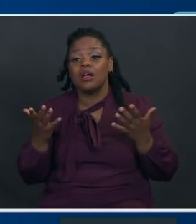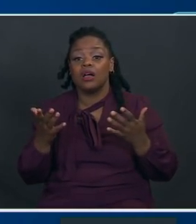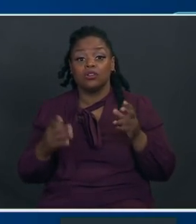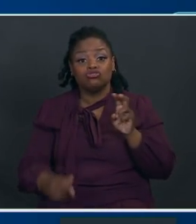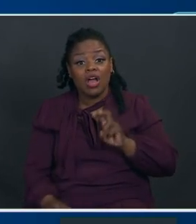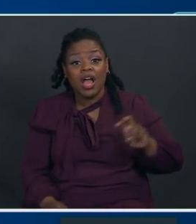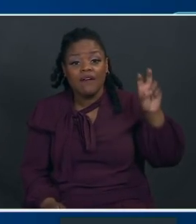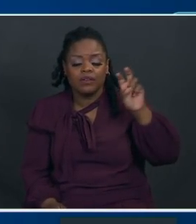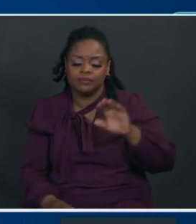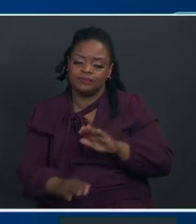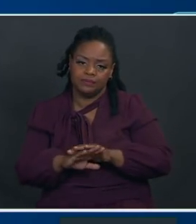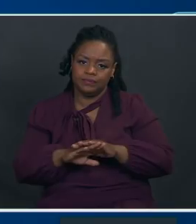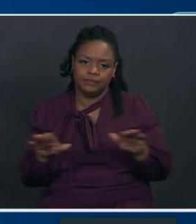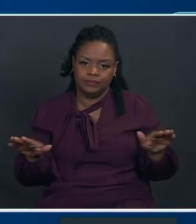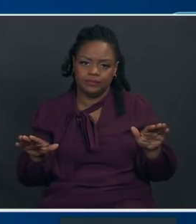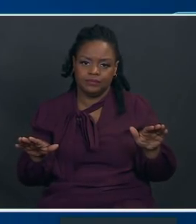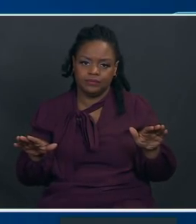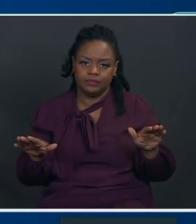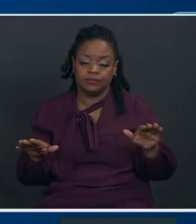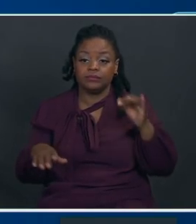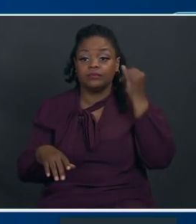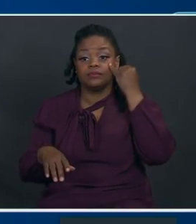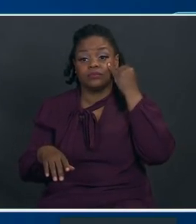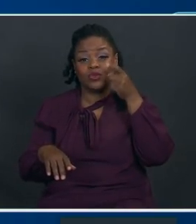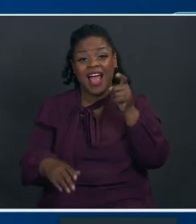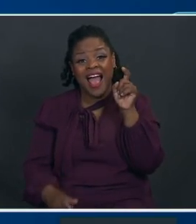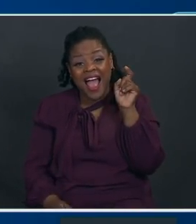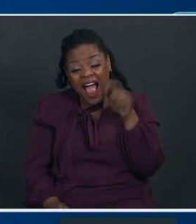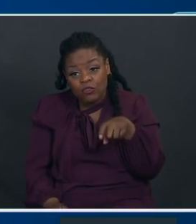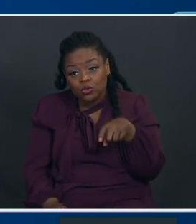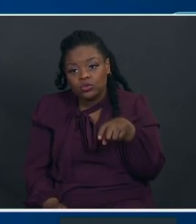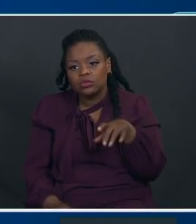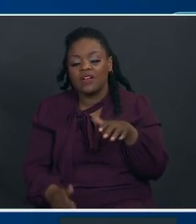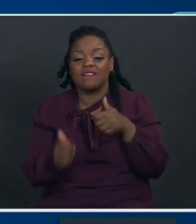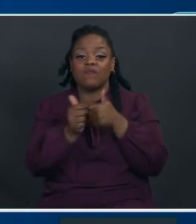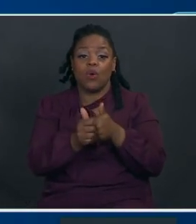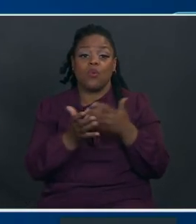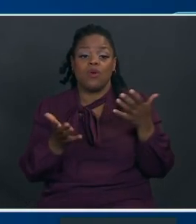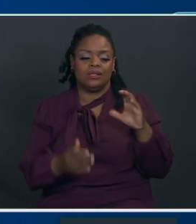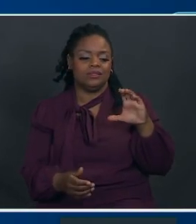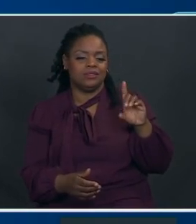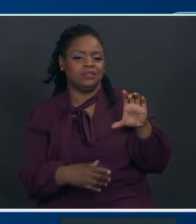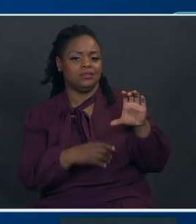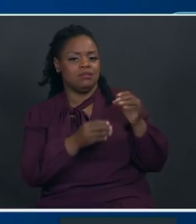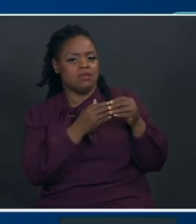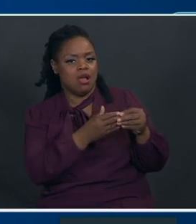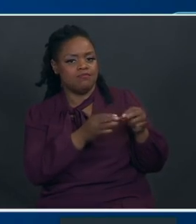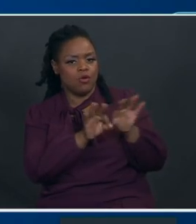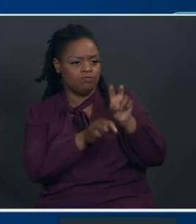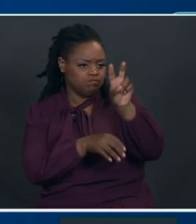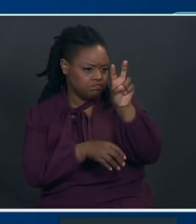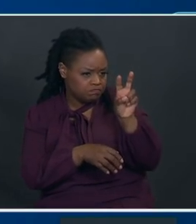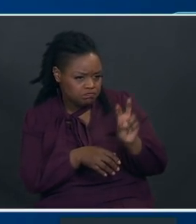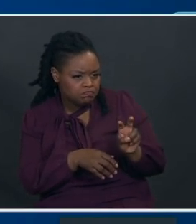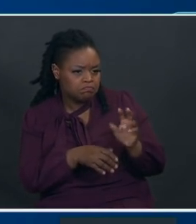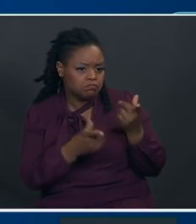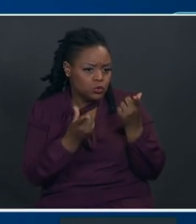This includes wearing a mask as well as testing and quarantine protocol. Please do your part to get cases down